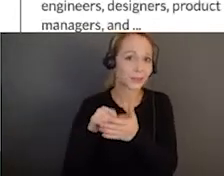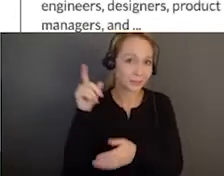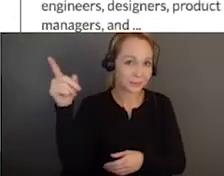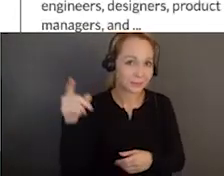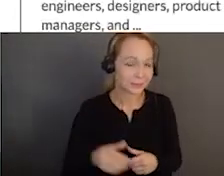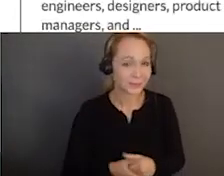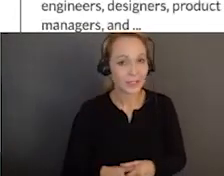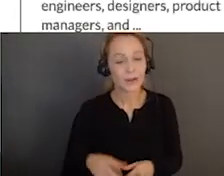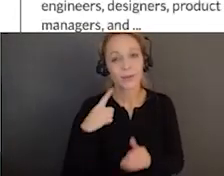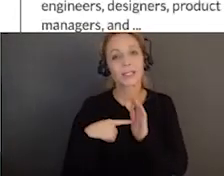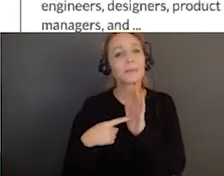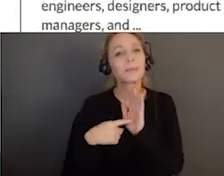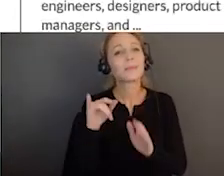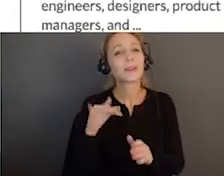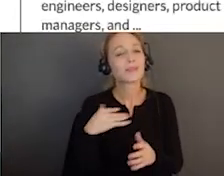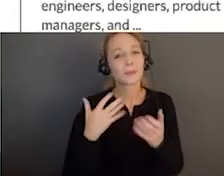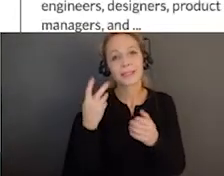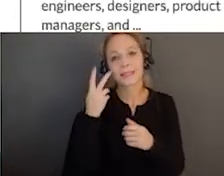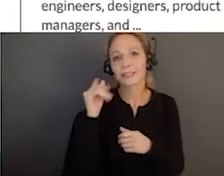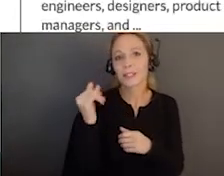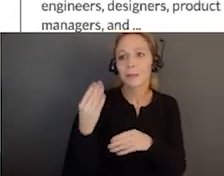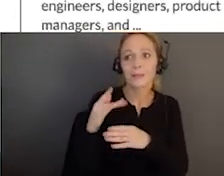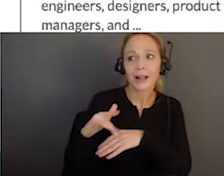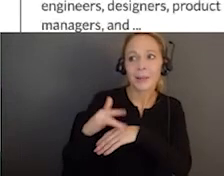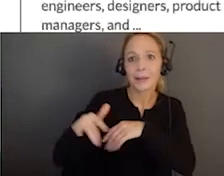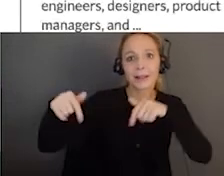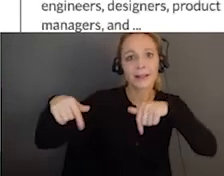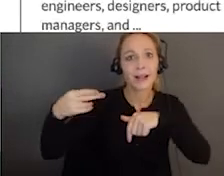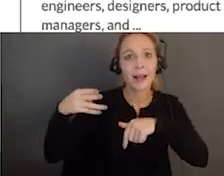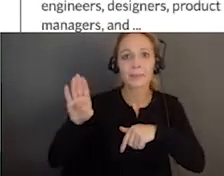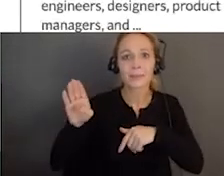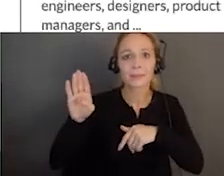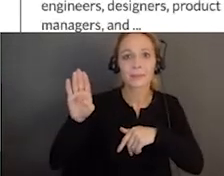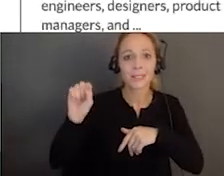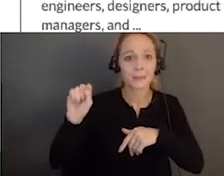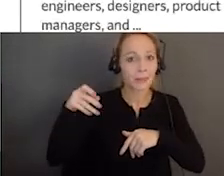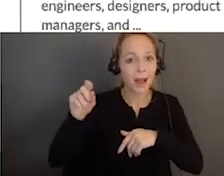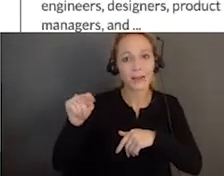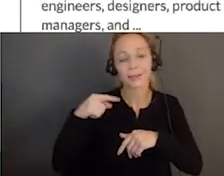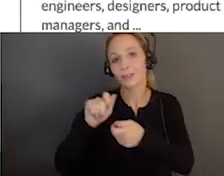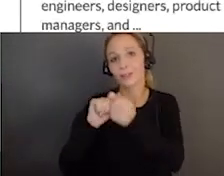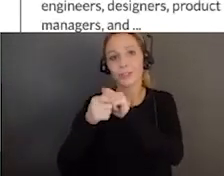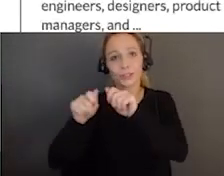SO FOR EXAMPLE IF WE WANTED TO SEE JOBS AVAILABLE AT HubSpot, WE COULD JUST CHANGE THE TRAPDOWN.